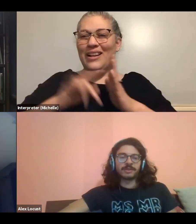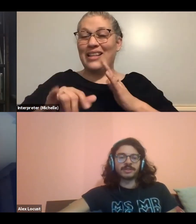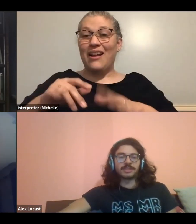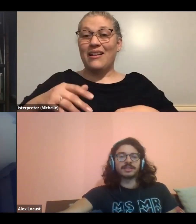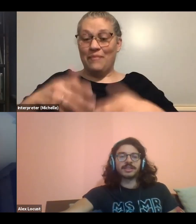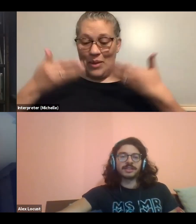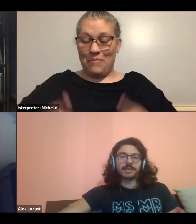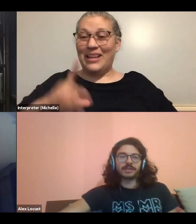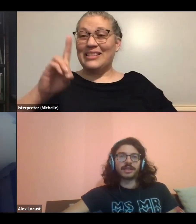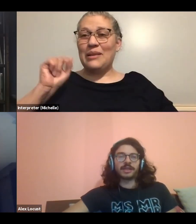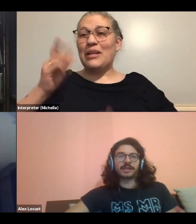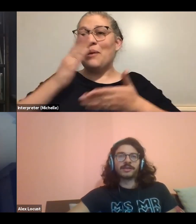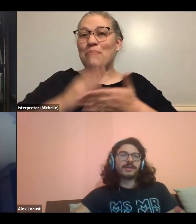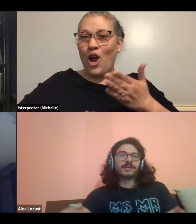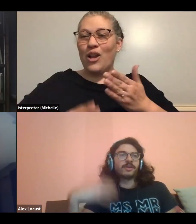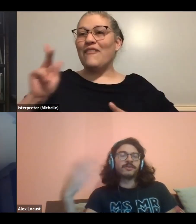Alex Locust: that's that's my preferred route of representation.